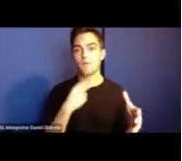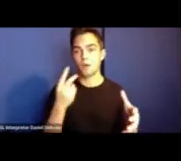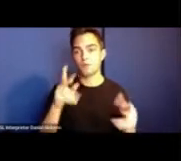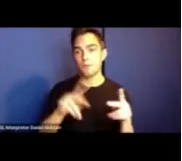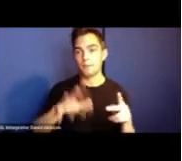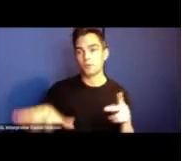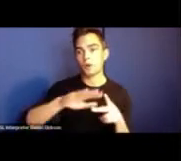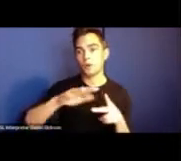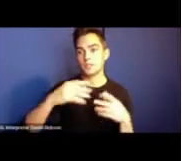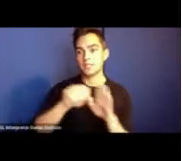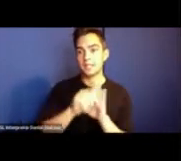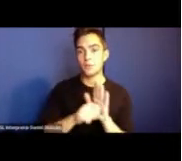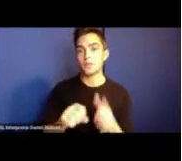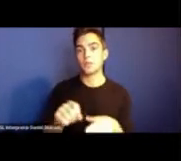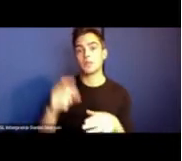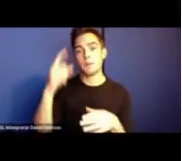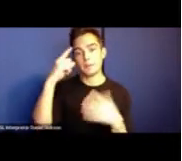mental health and substance use disorders. Next slide.